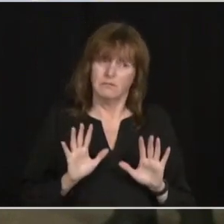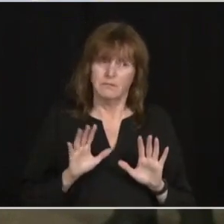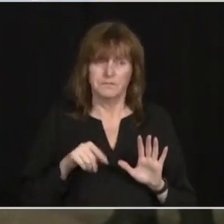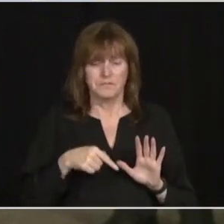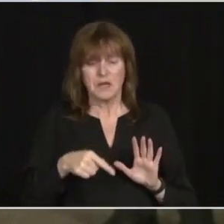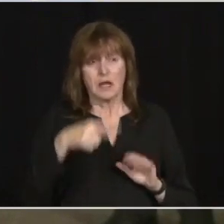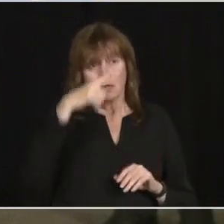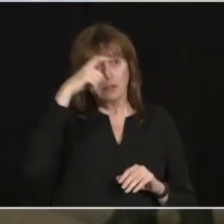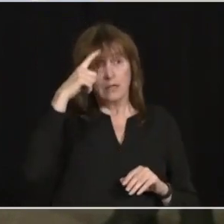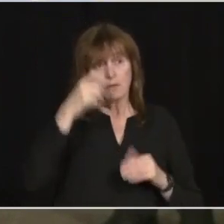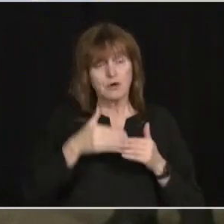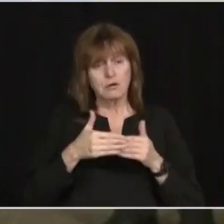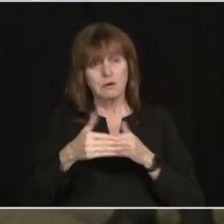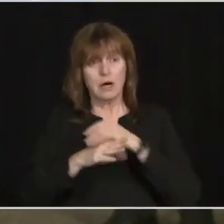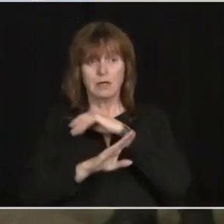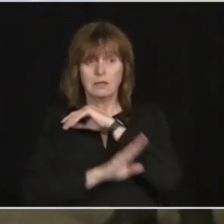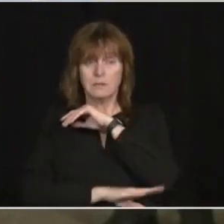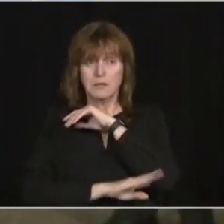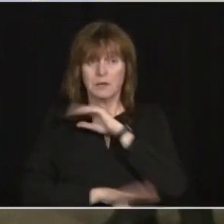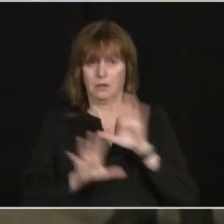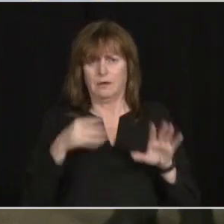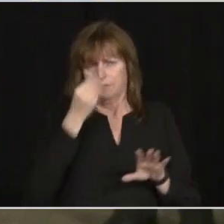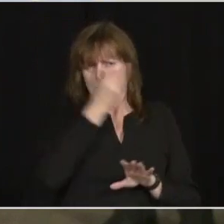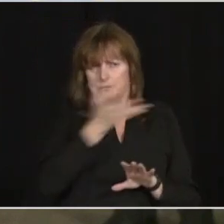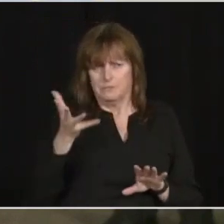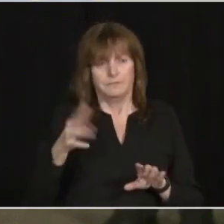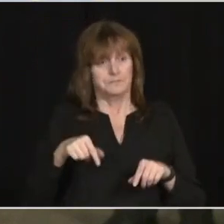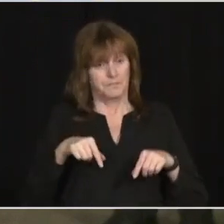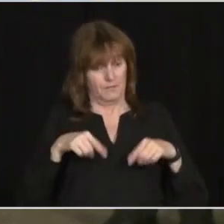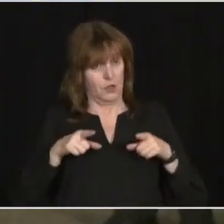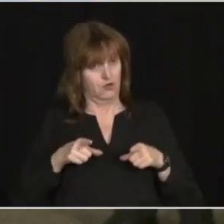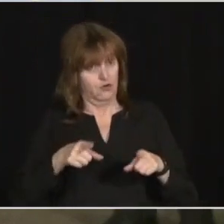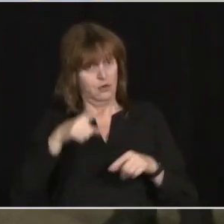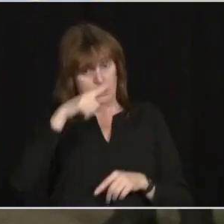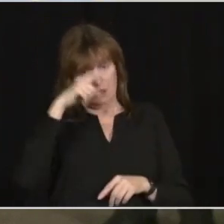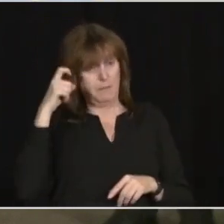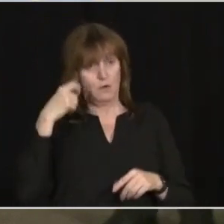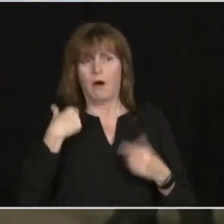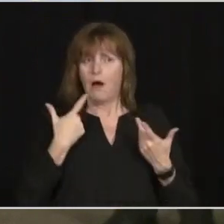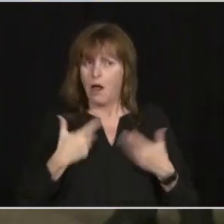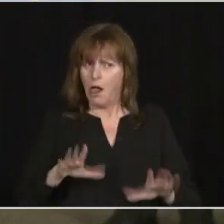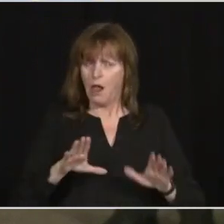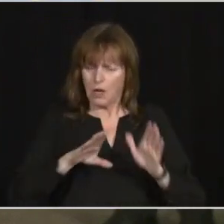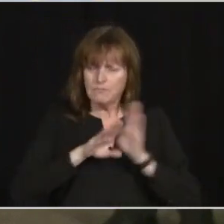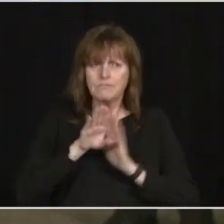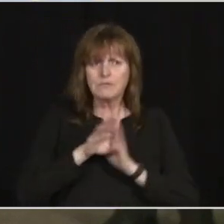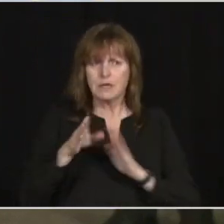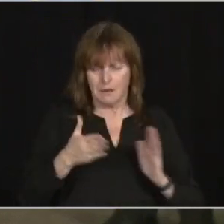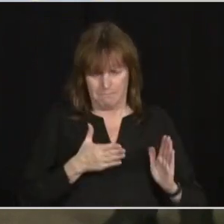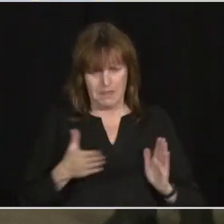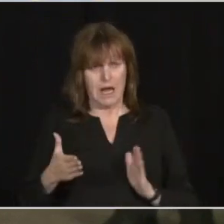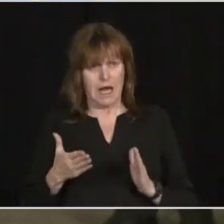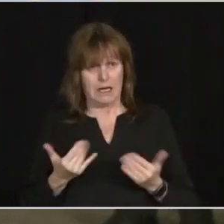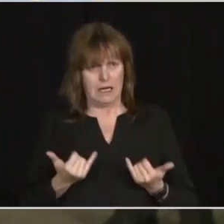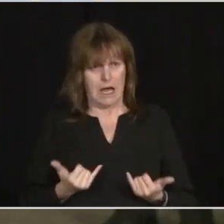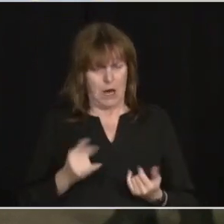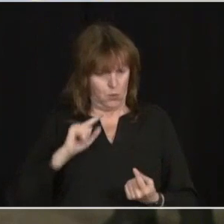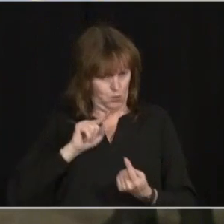building a plan for the current school year from now until June. We want to ensure children graduate, remove impediments to